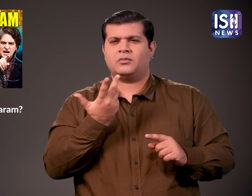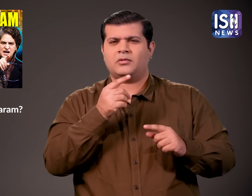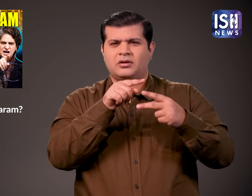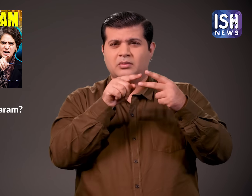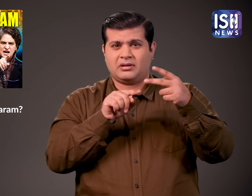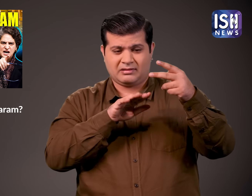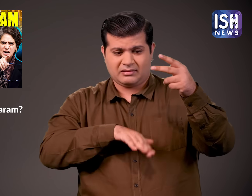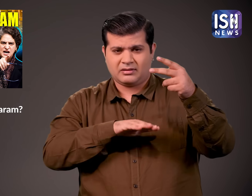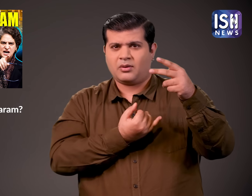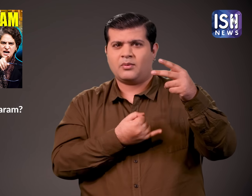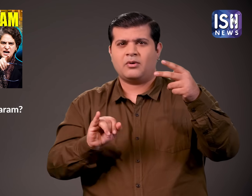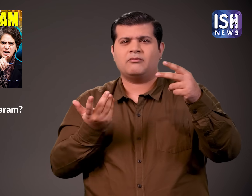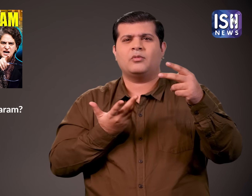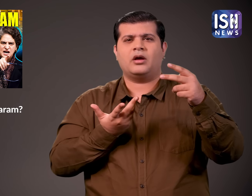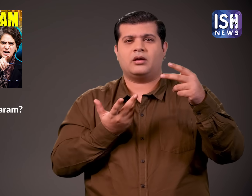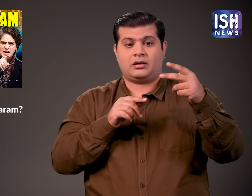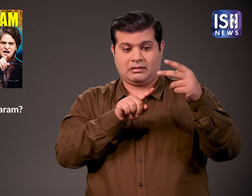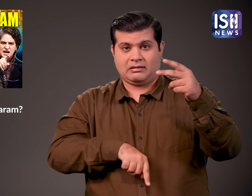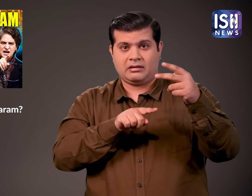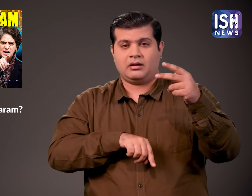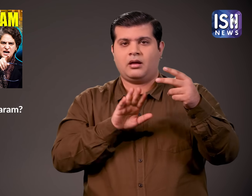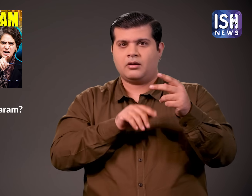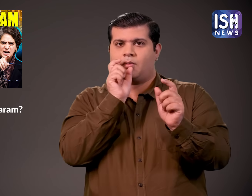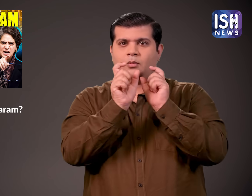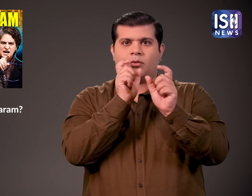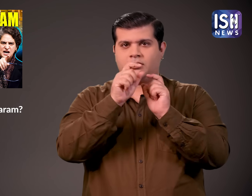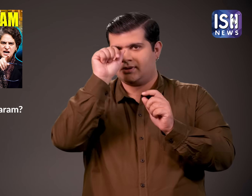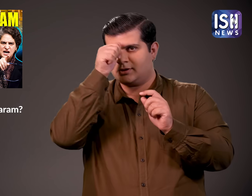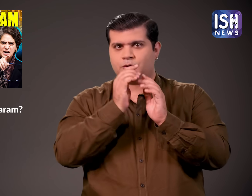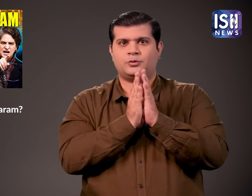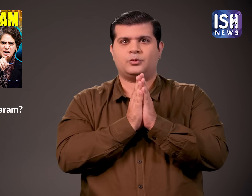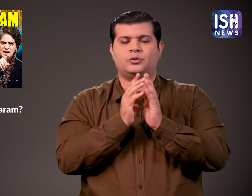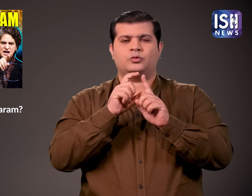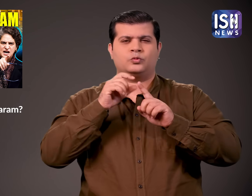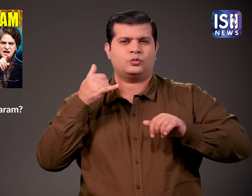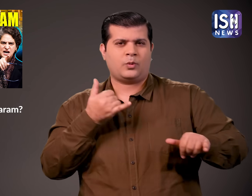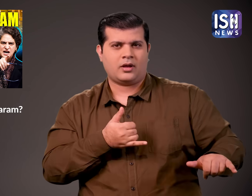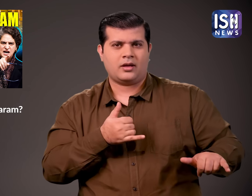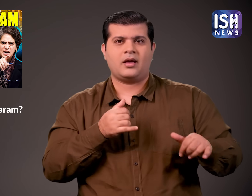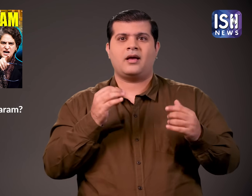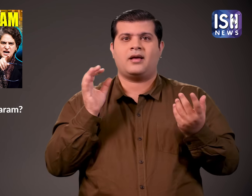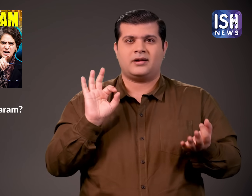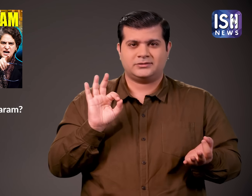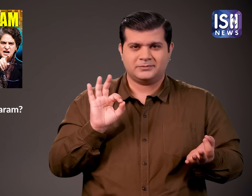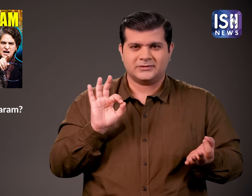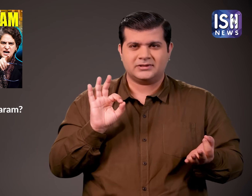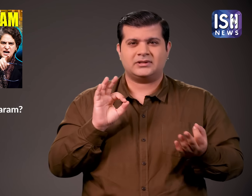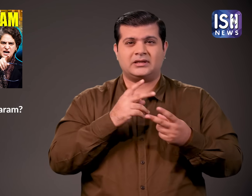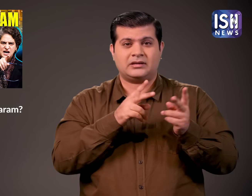The later stanzas were removed because it mentioned Hindu deities such as Durga and Lakshmi,